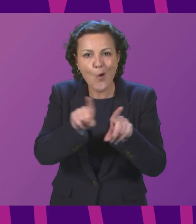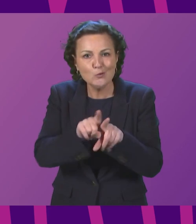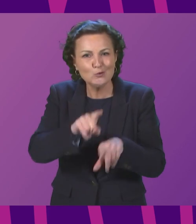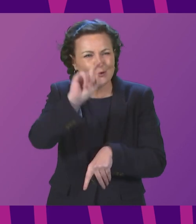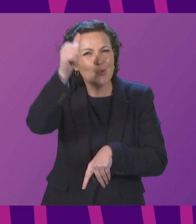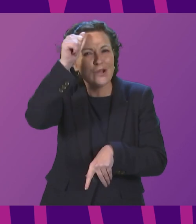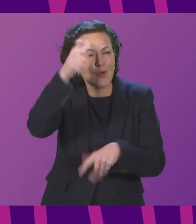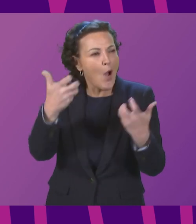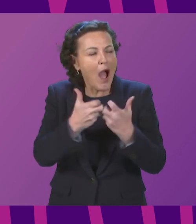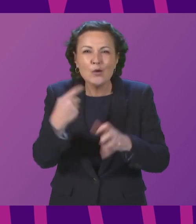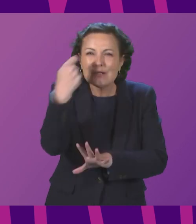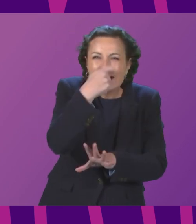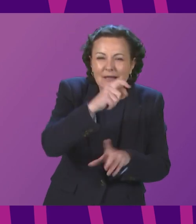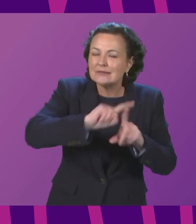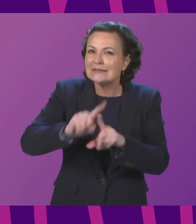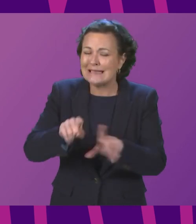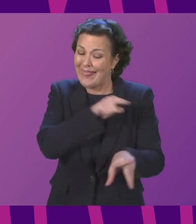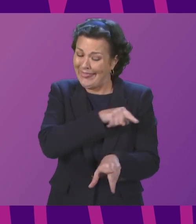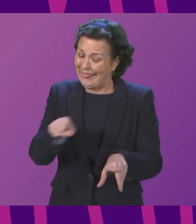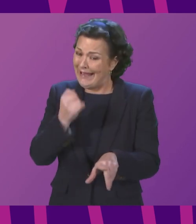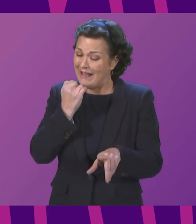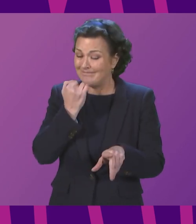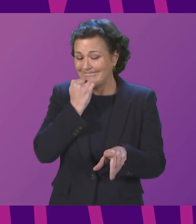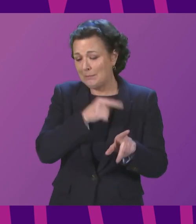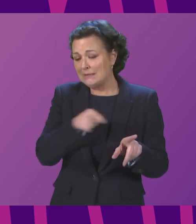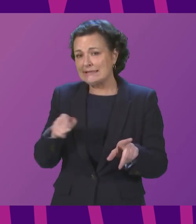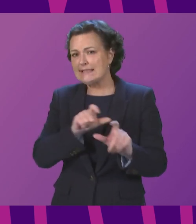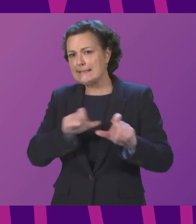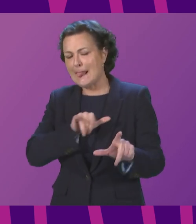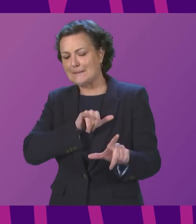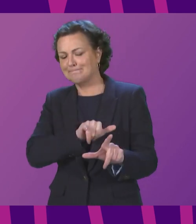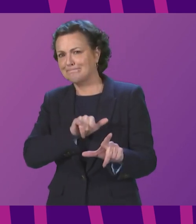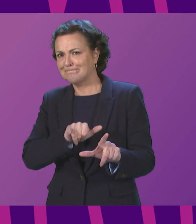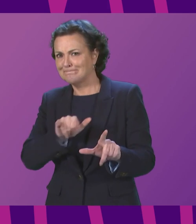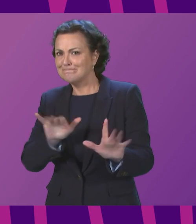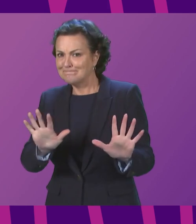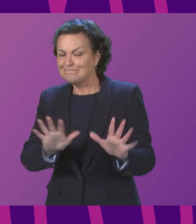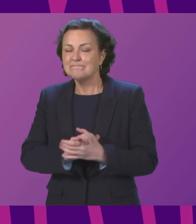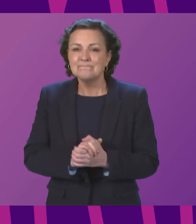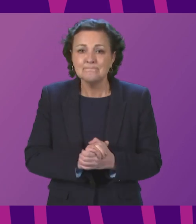period, I would treat those figures with significant caution. As I said, we also know that the